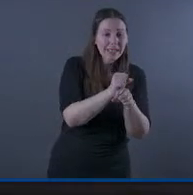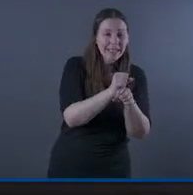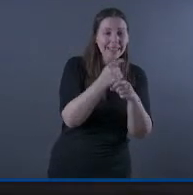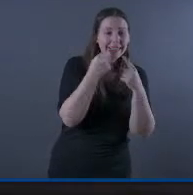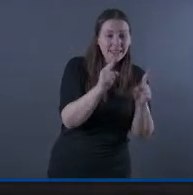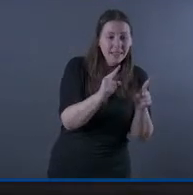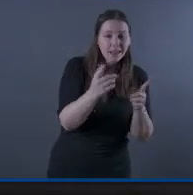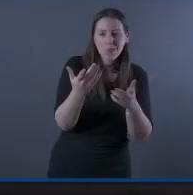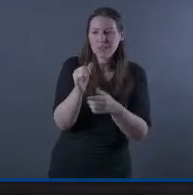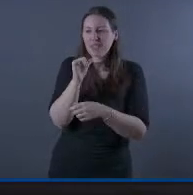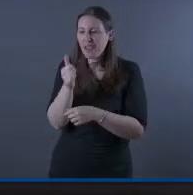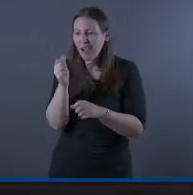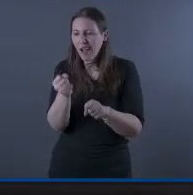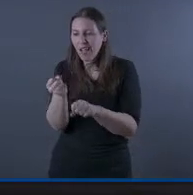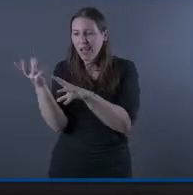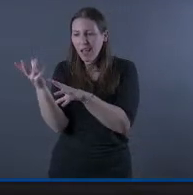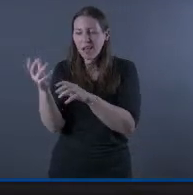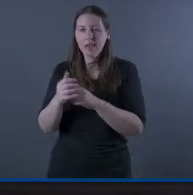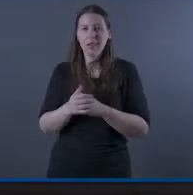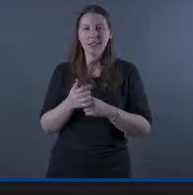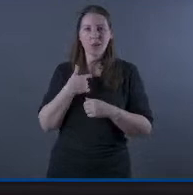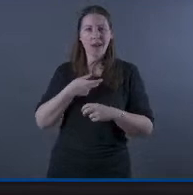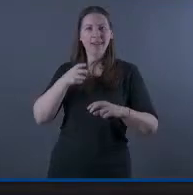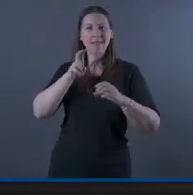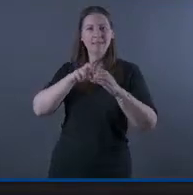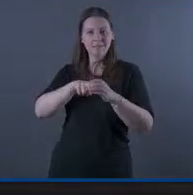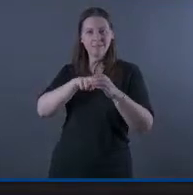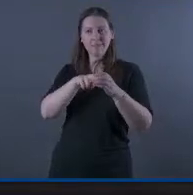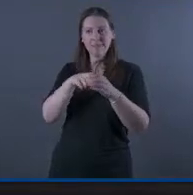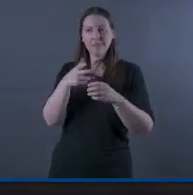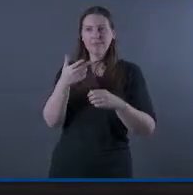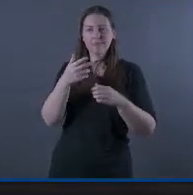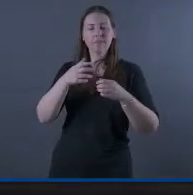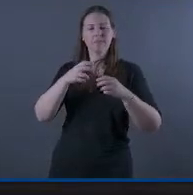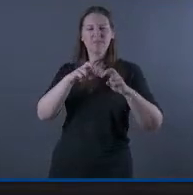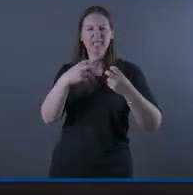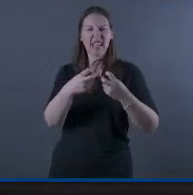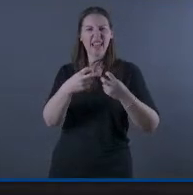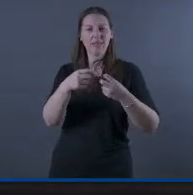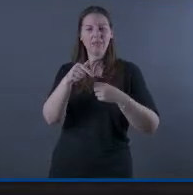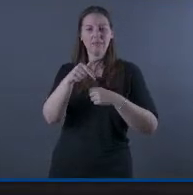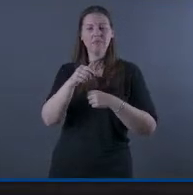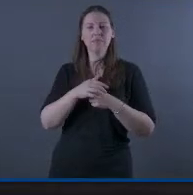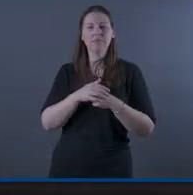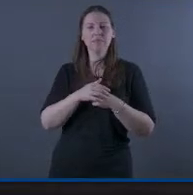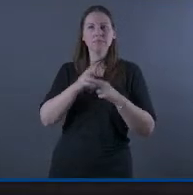And it's just amazing to hear people out in the community who've been talking to the older folks